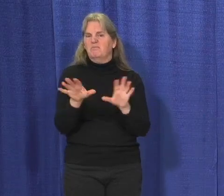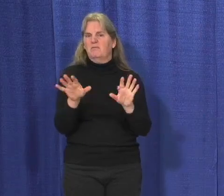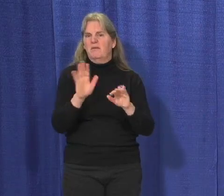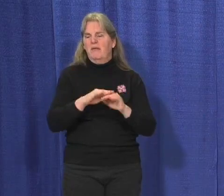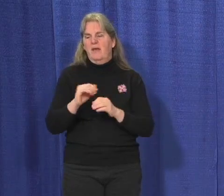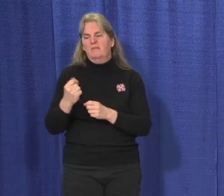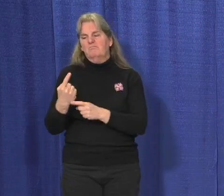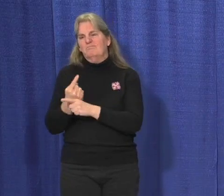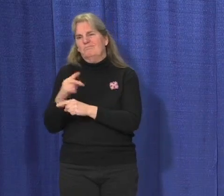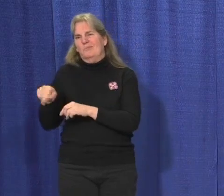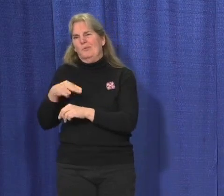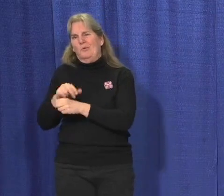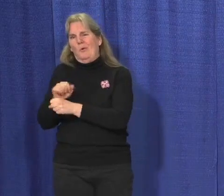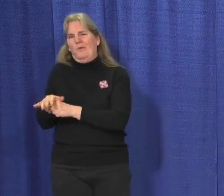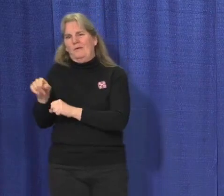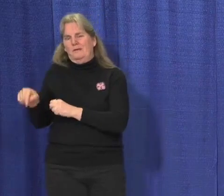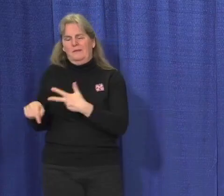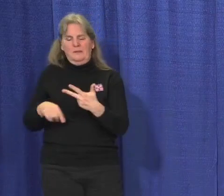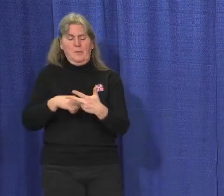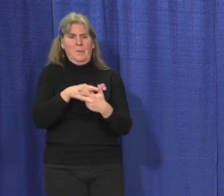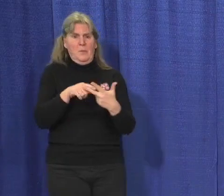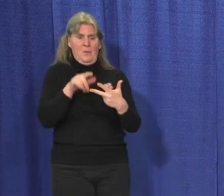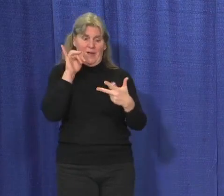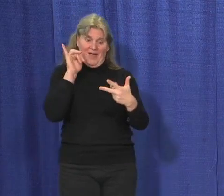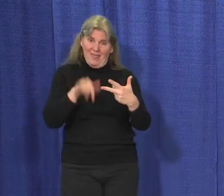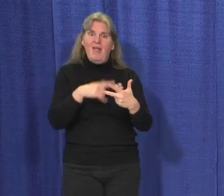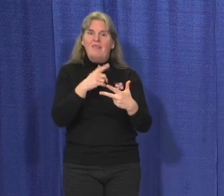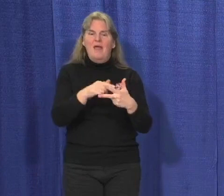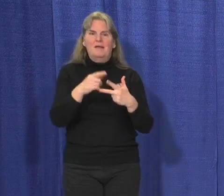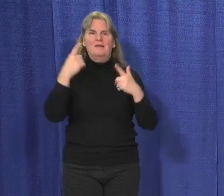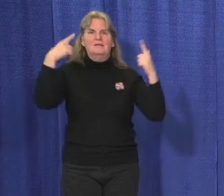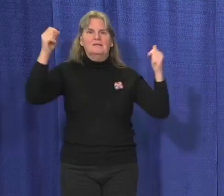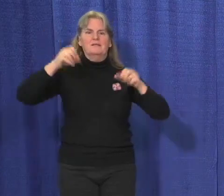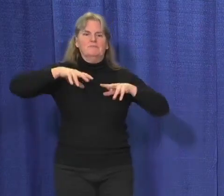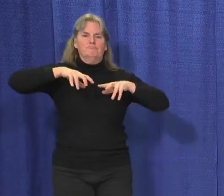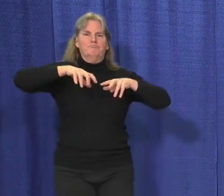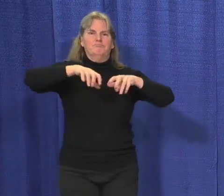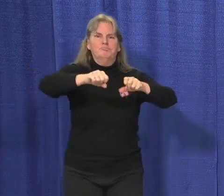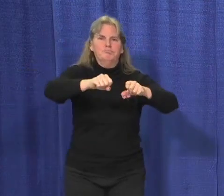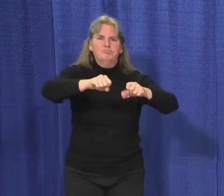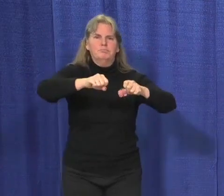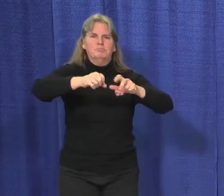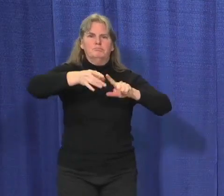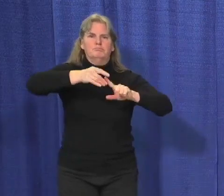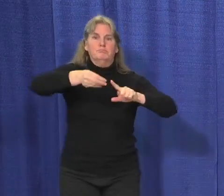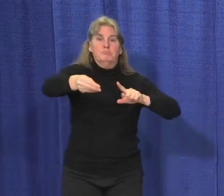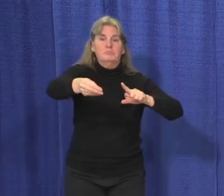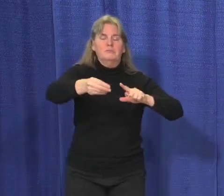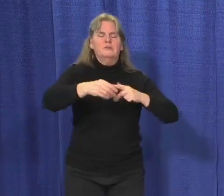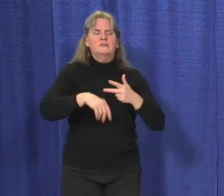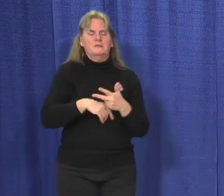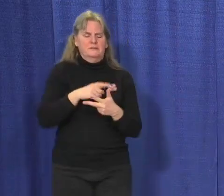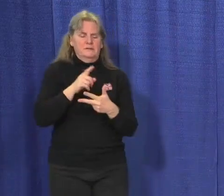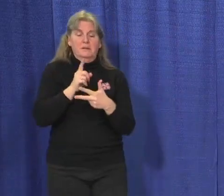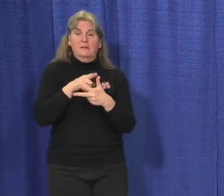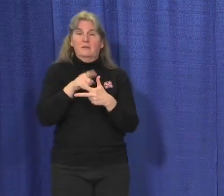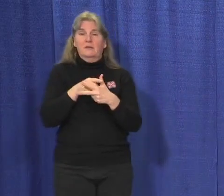more transmissible than traditional COVID which is wide there -- they are successful variants.